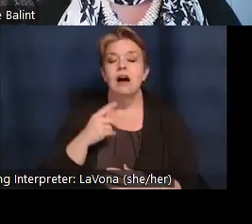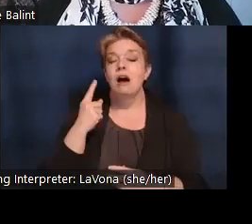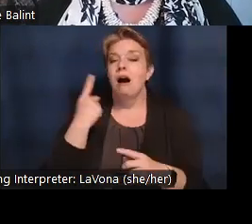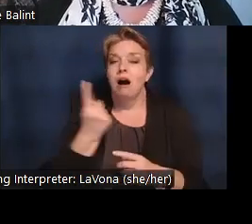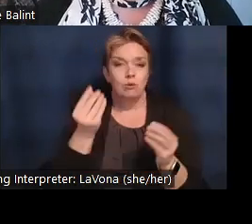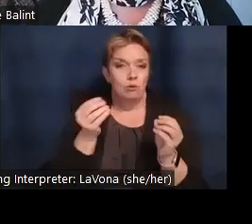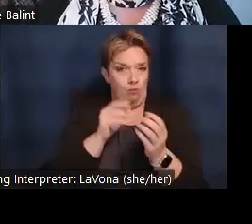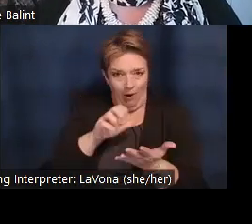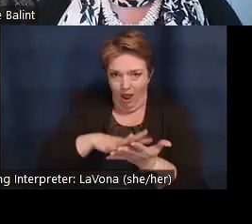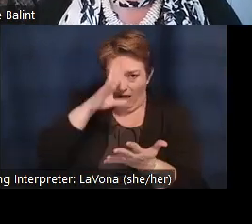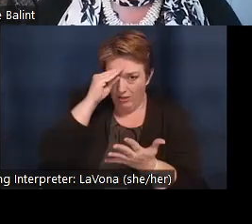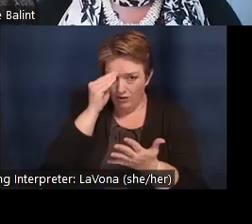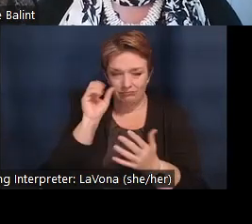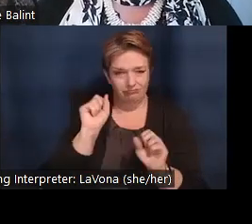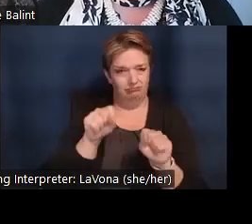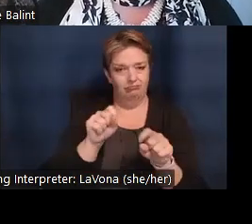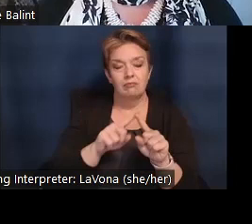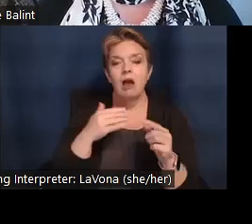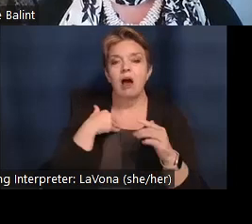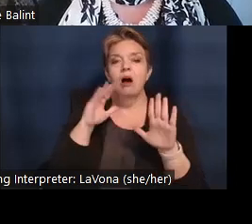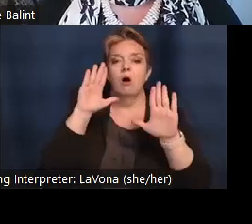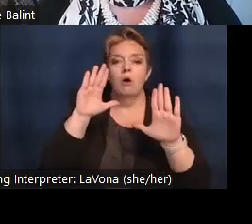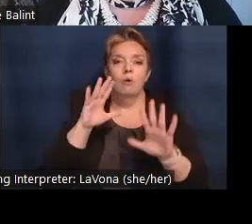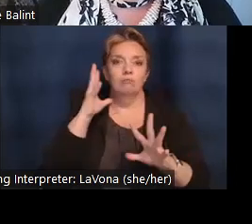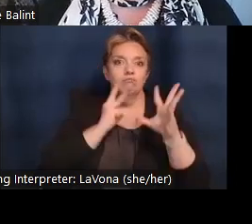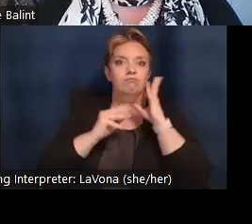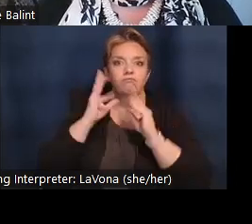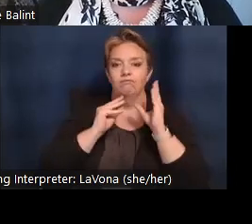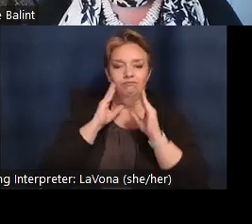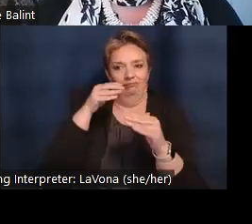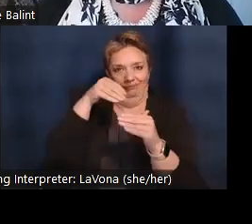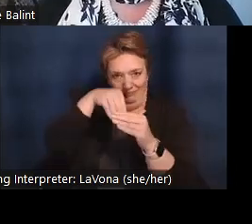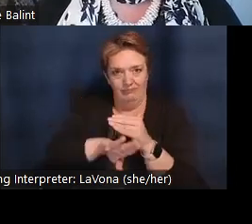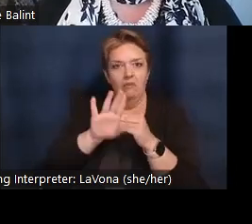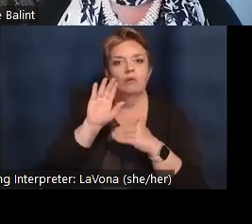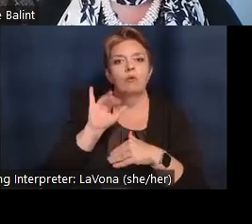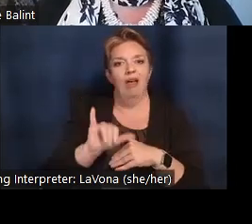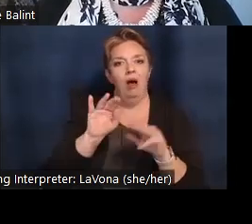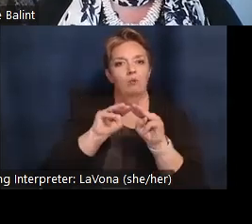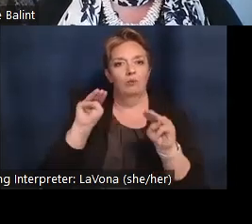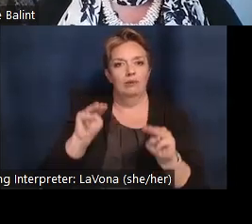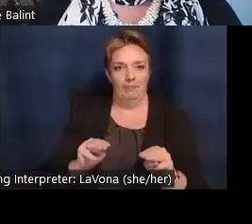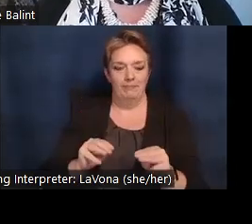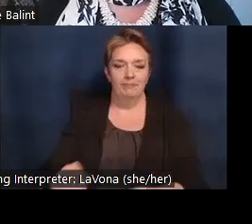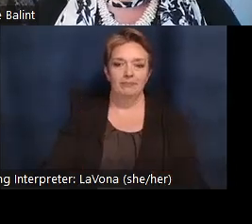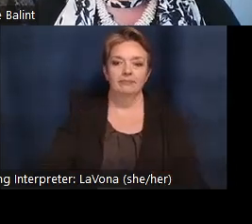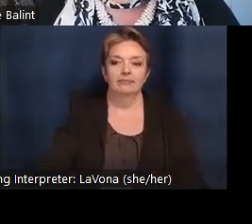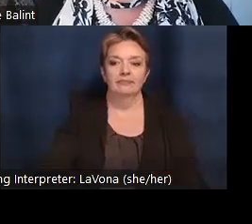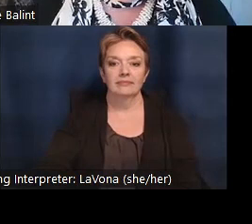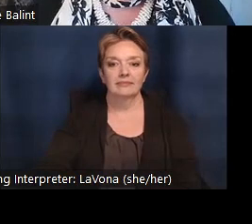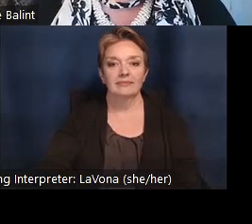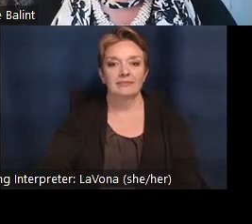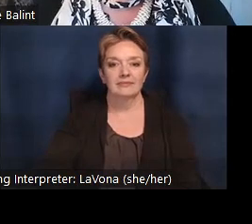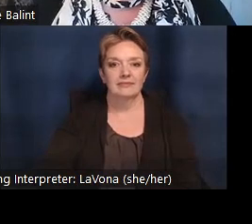their wonderful immersion begins at the Georgia O'Keeffe Museum, where one can review works from the full span of her [feedback],